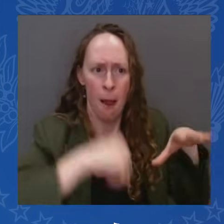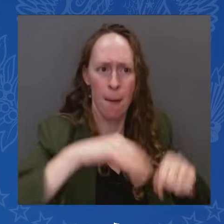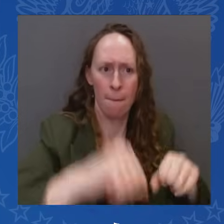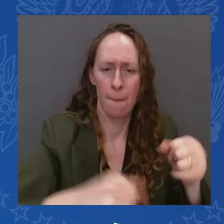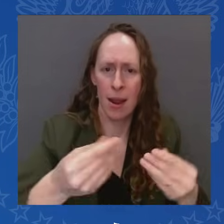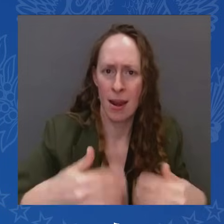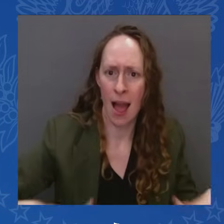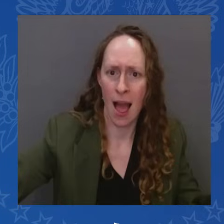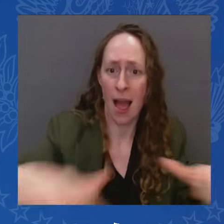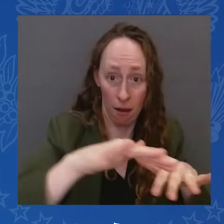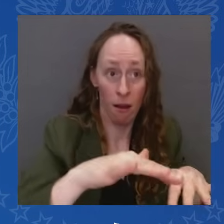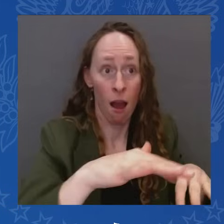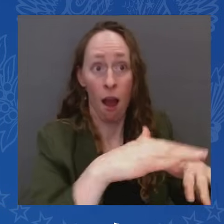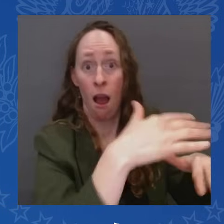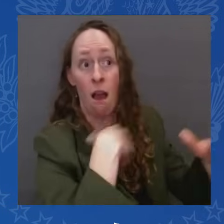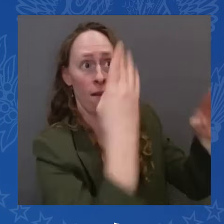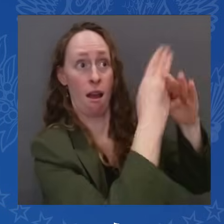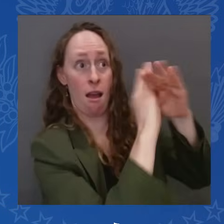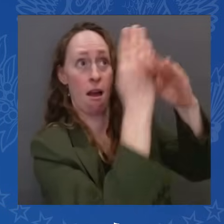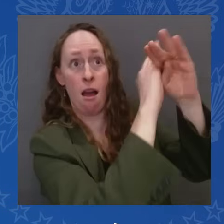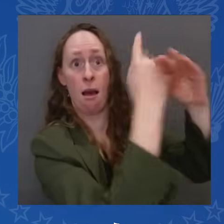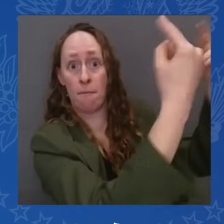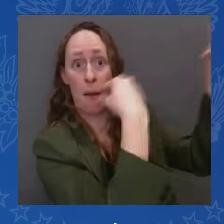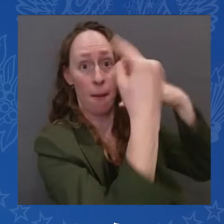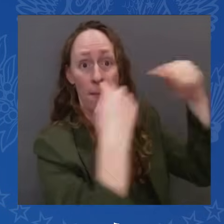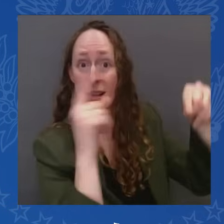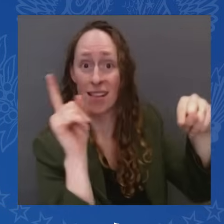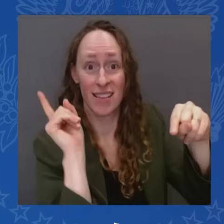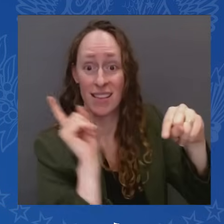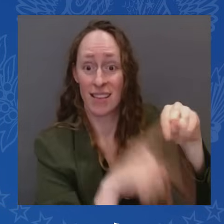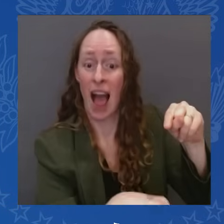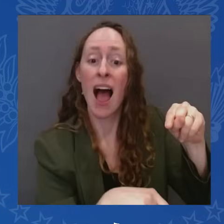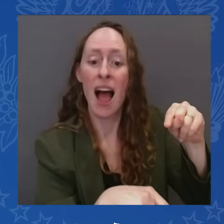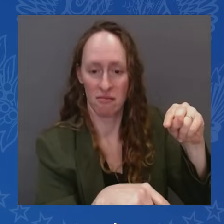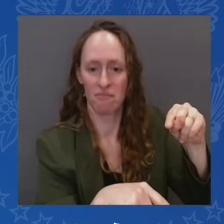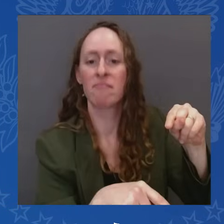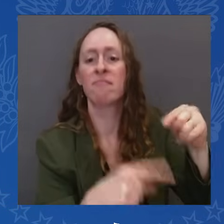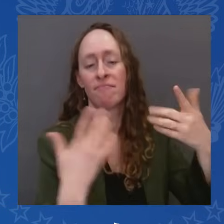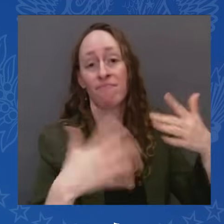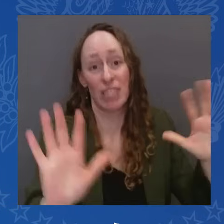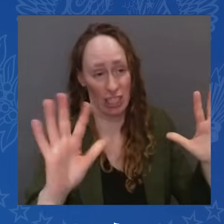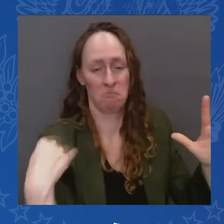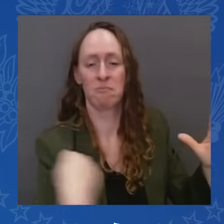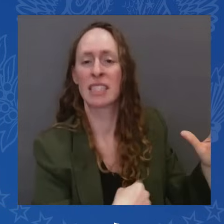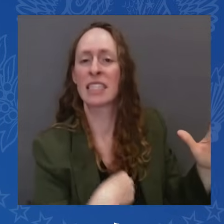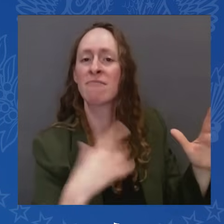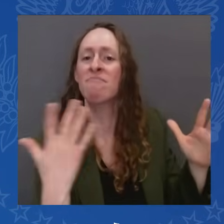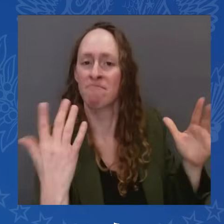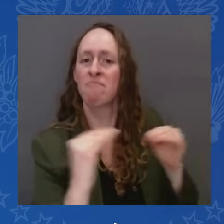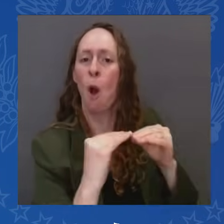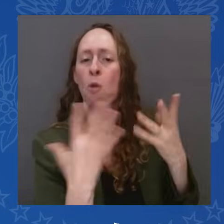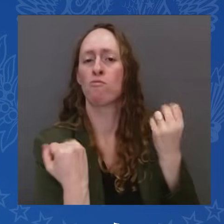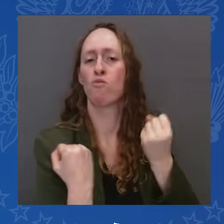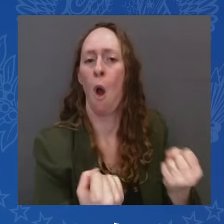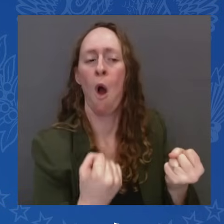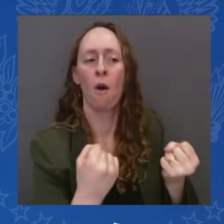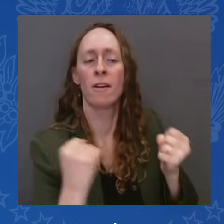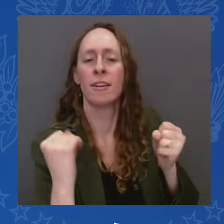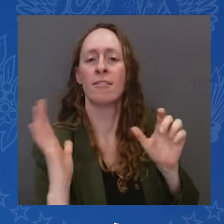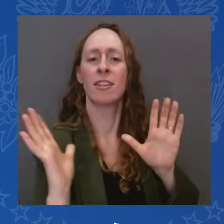And today, I would like to thank, of course, for yet another significant defense package with our defenders value very much.